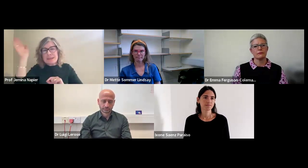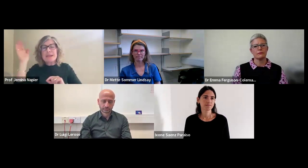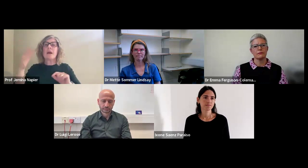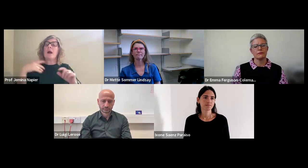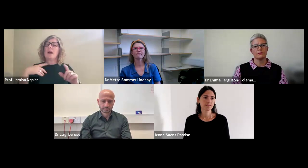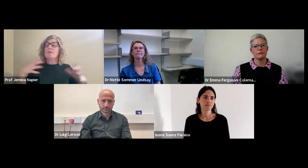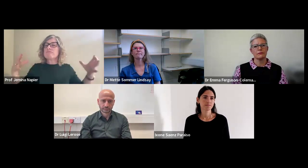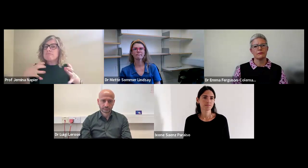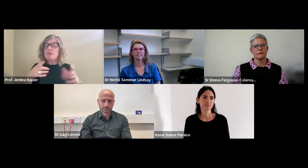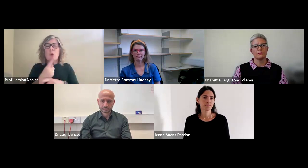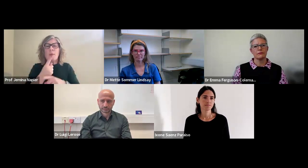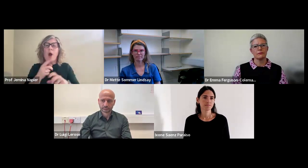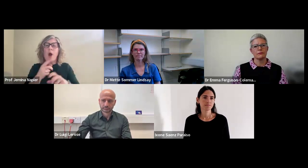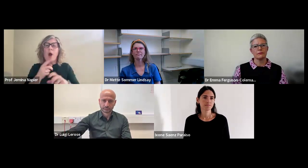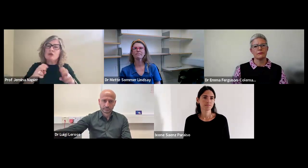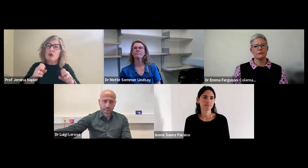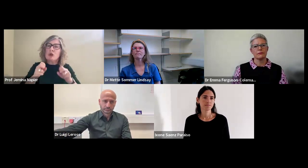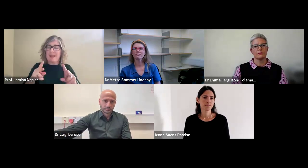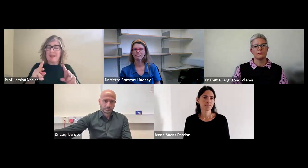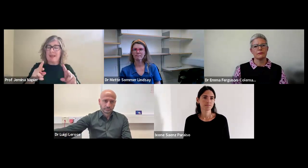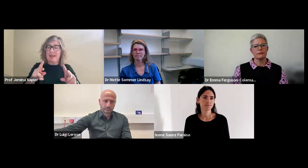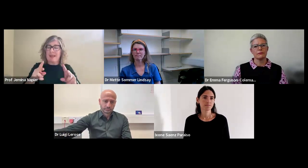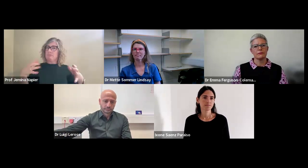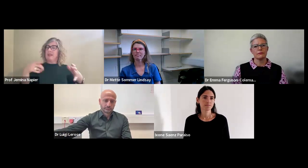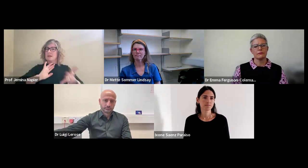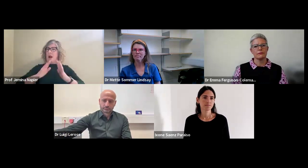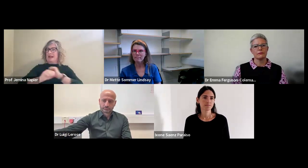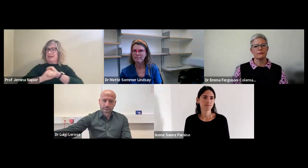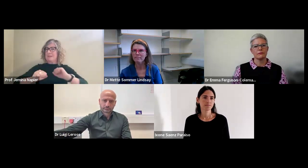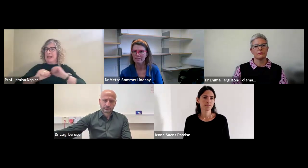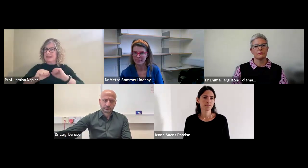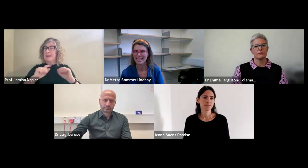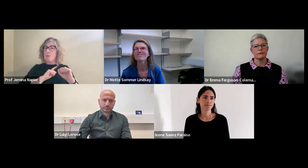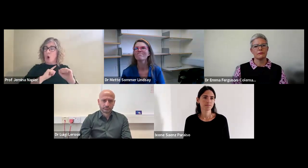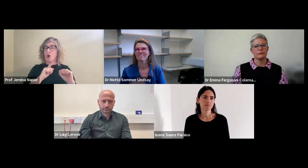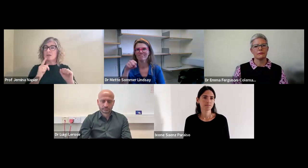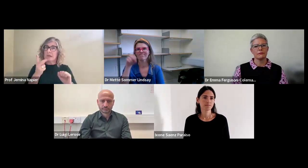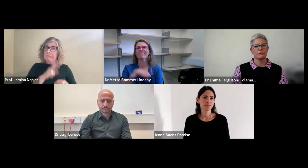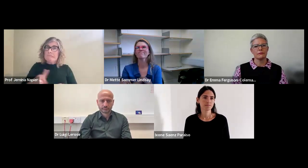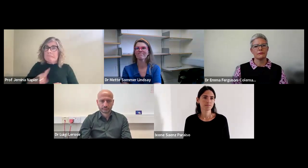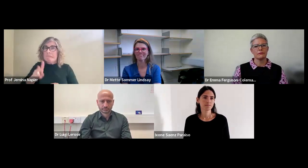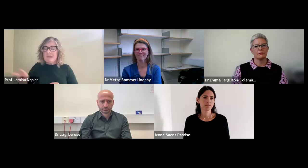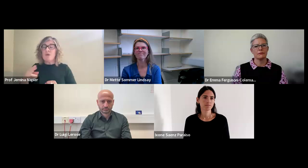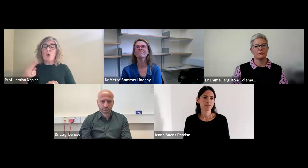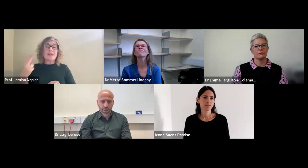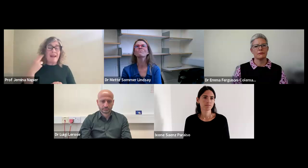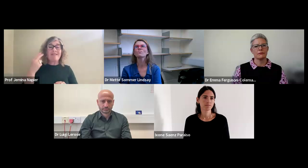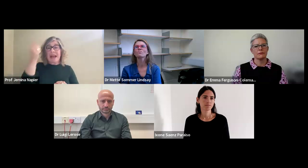seminars, we've invited speakers, and we get together to talk about that in a signing space,